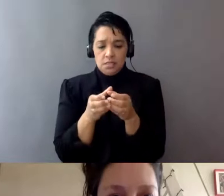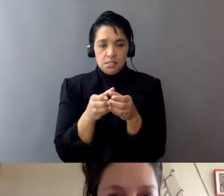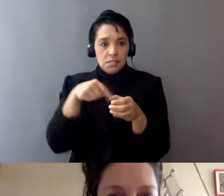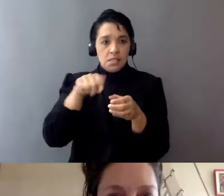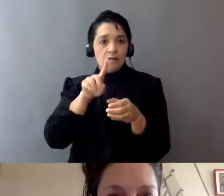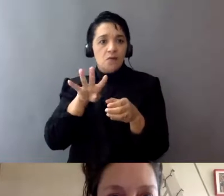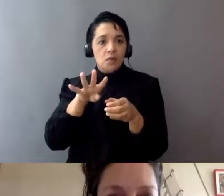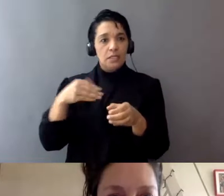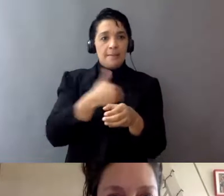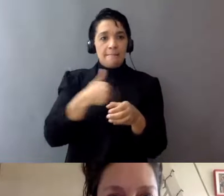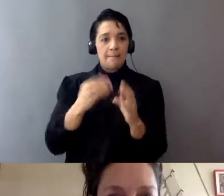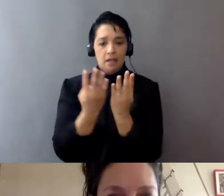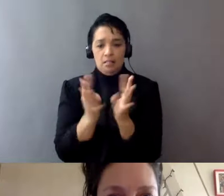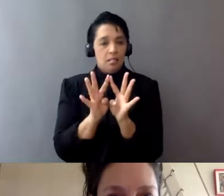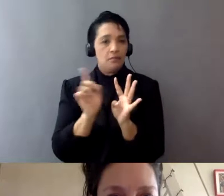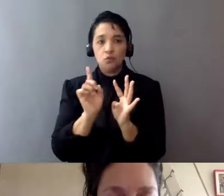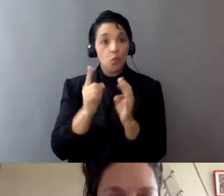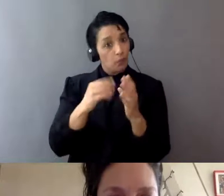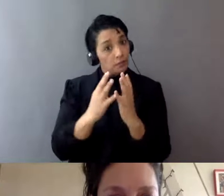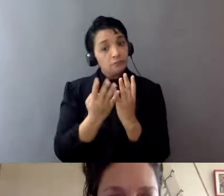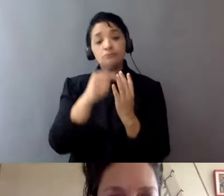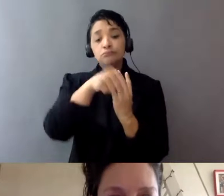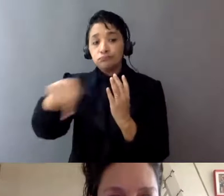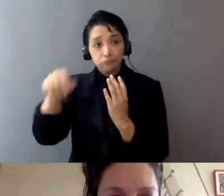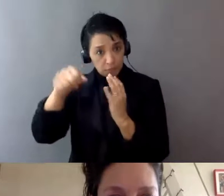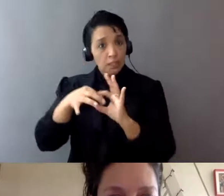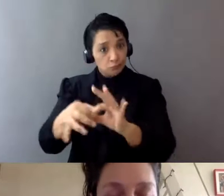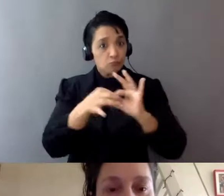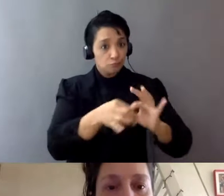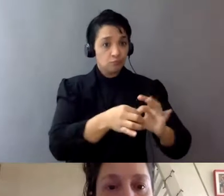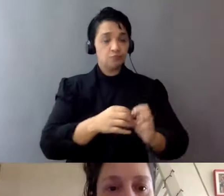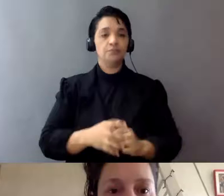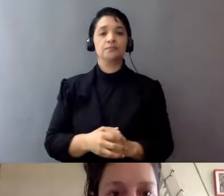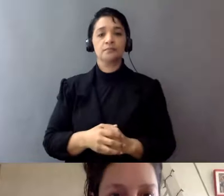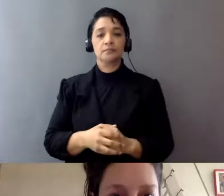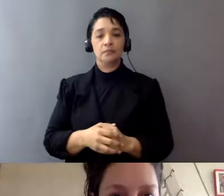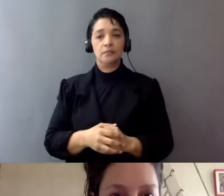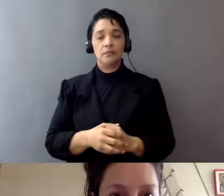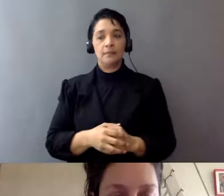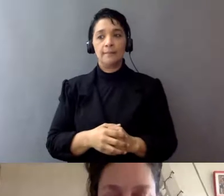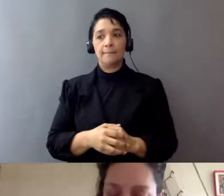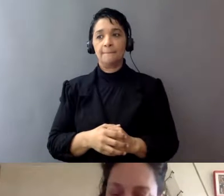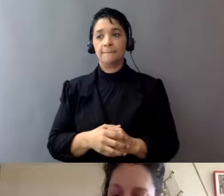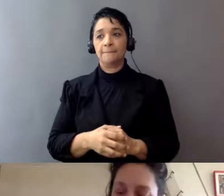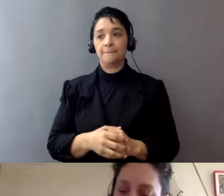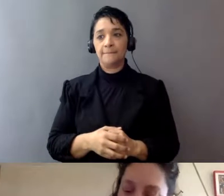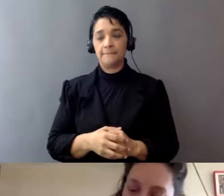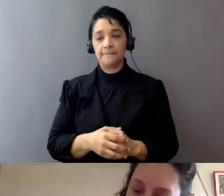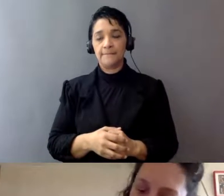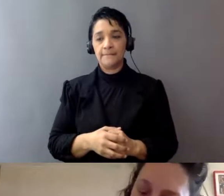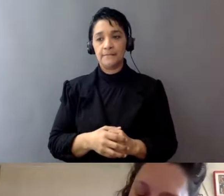About the creation of specific working group within IDA to work on this matter, it's something